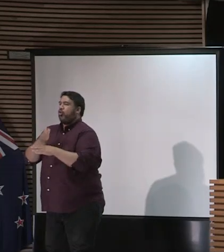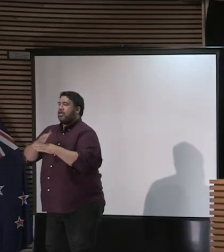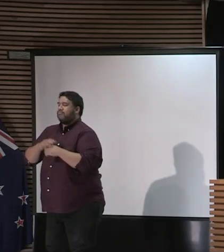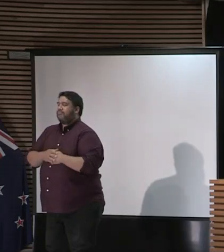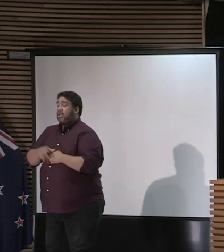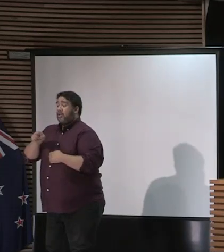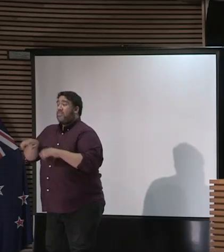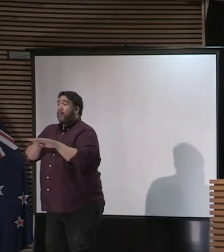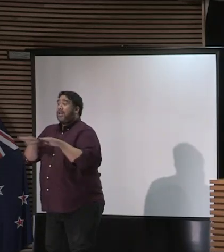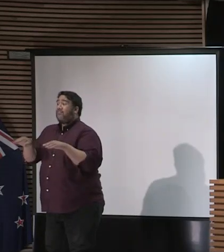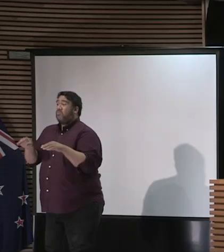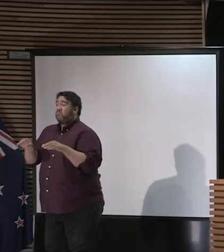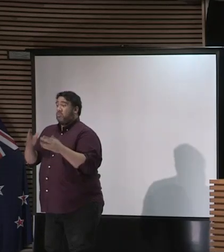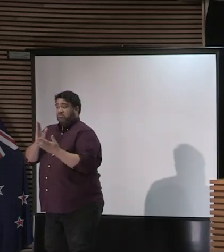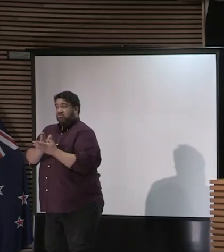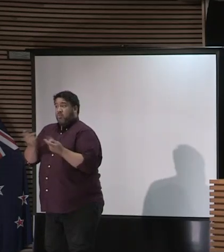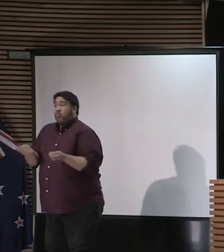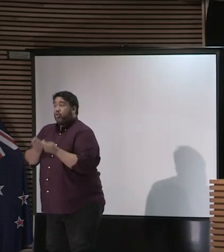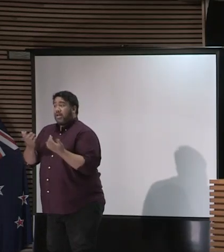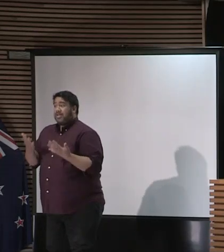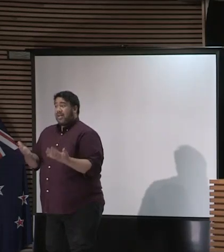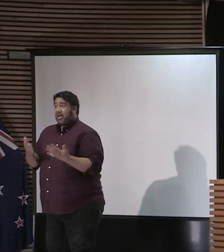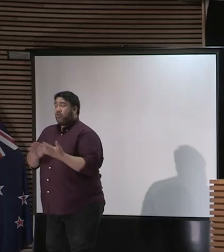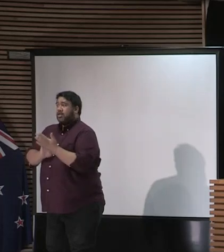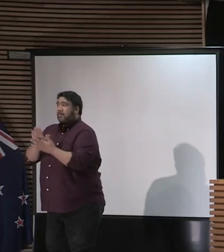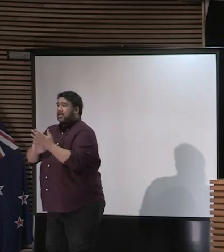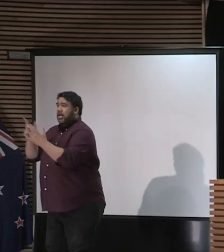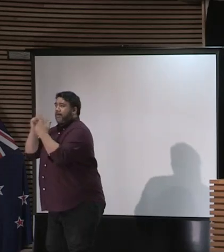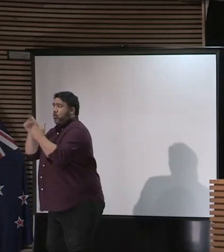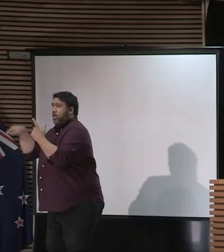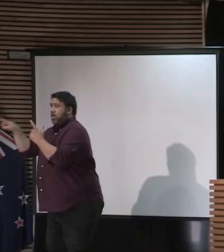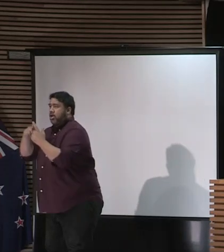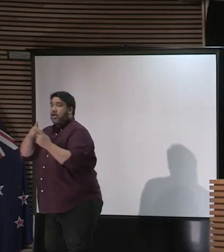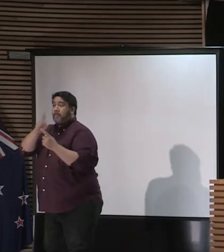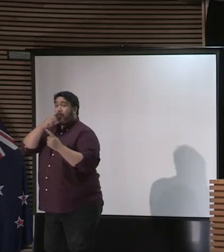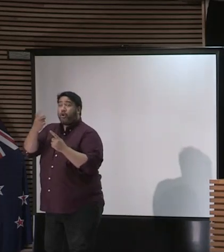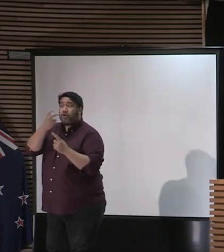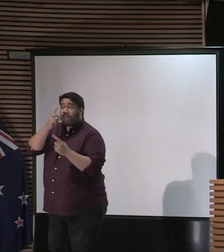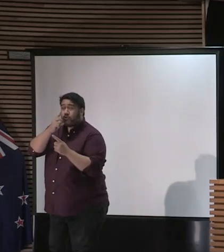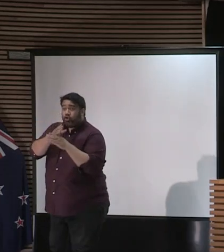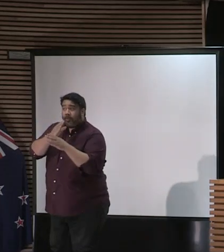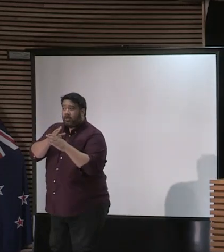New Zealand Working online job platform is now live. It connects jobseekers, any